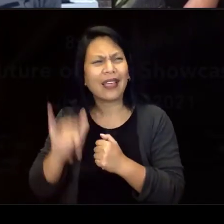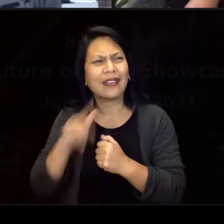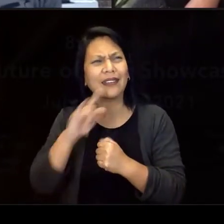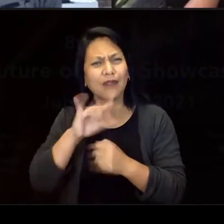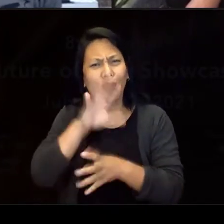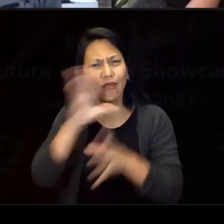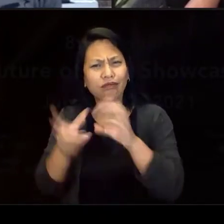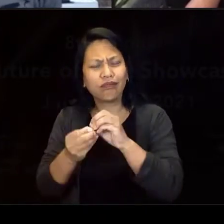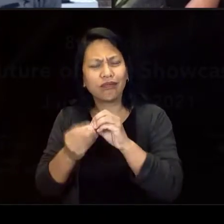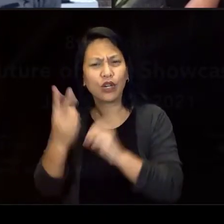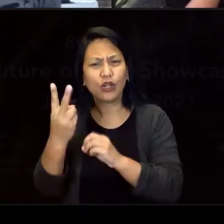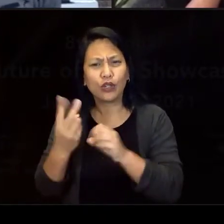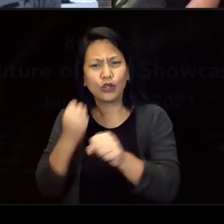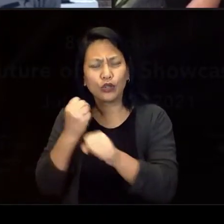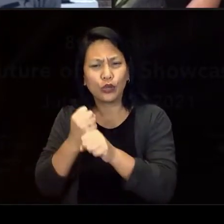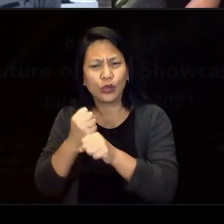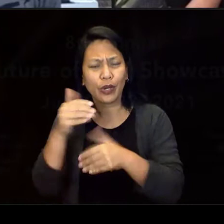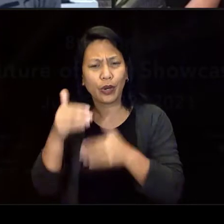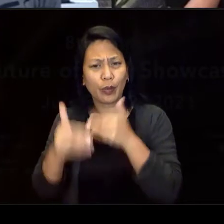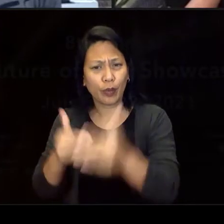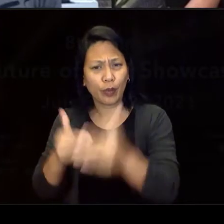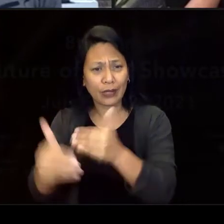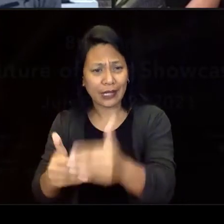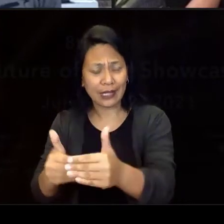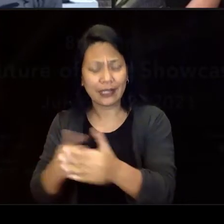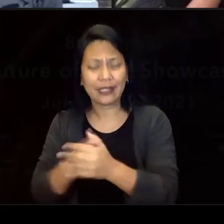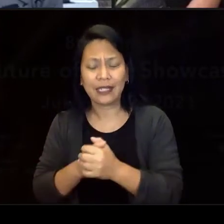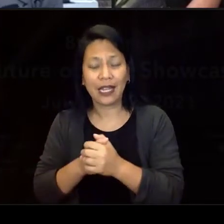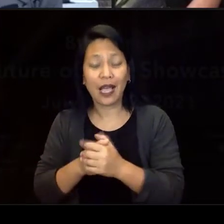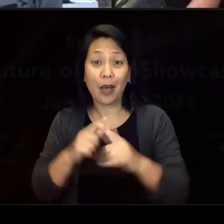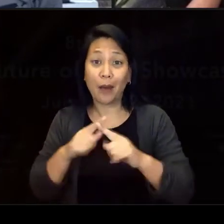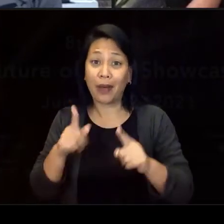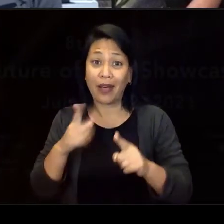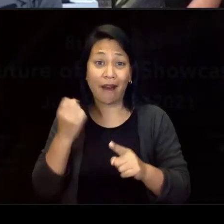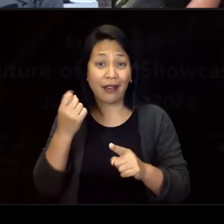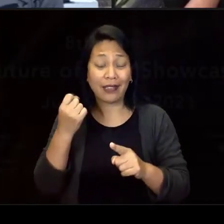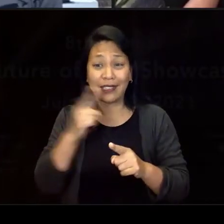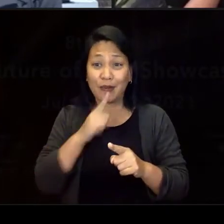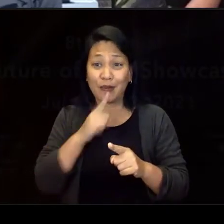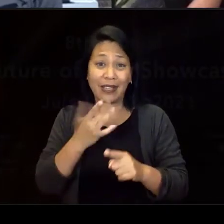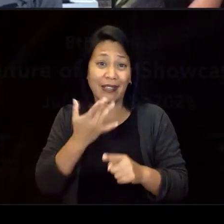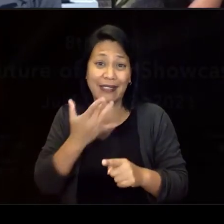And it's actually a luck of the draw to try and get into these courses.